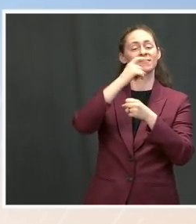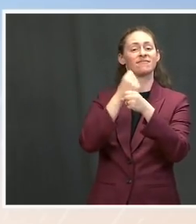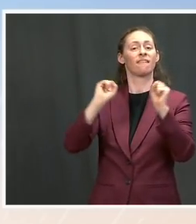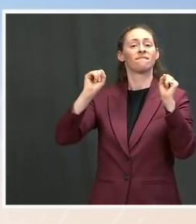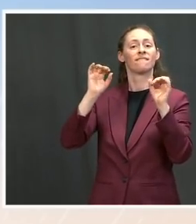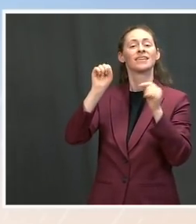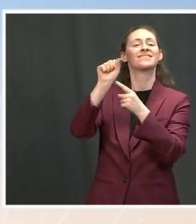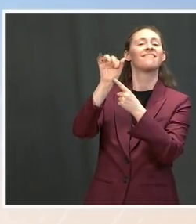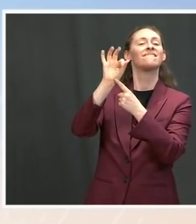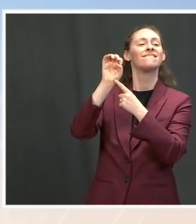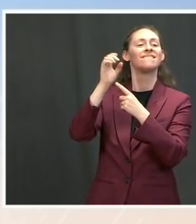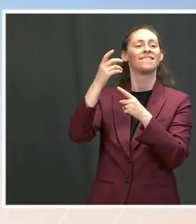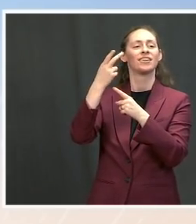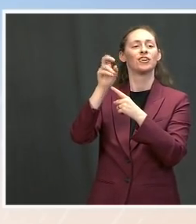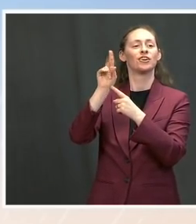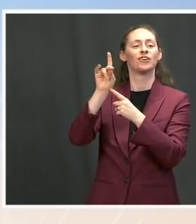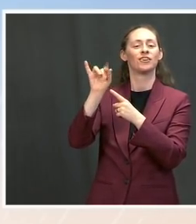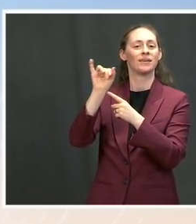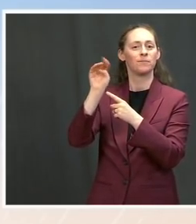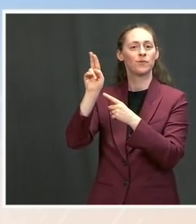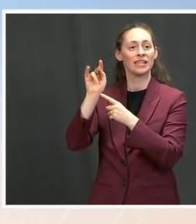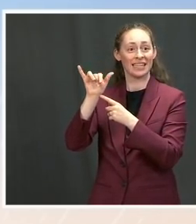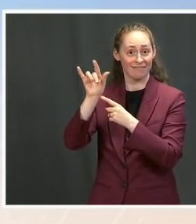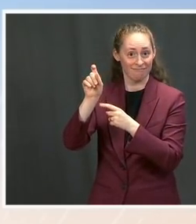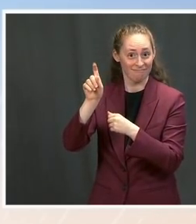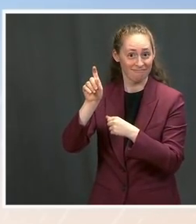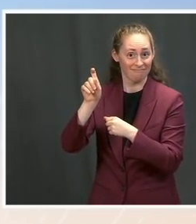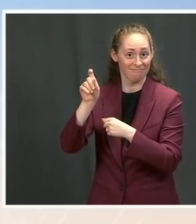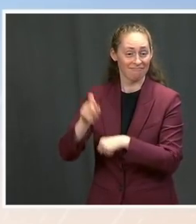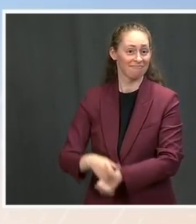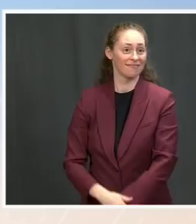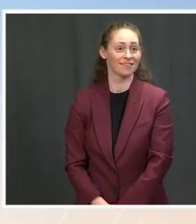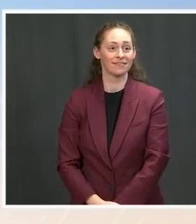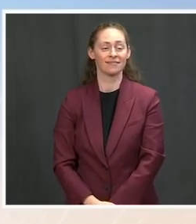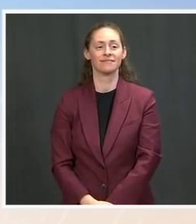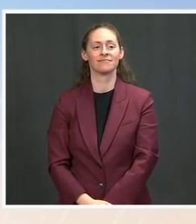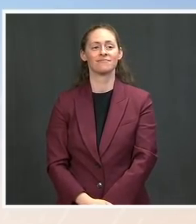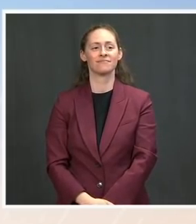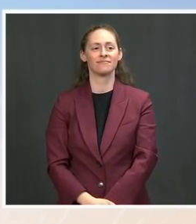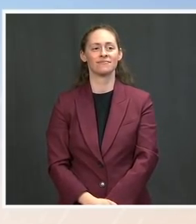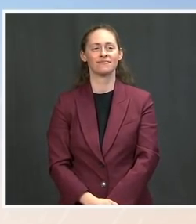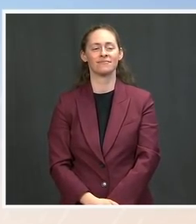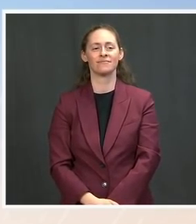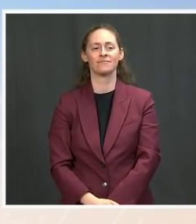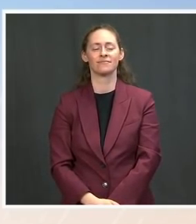of when we will reach any definition by medical and health experts of that term.